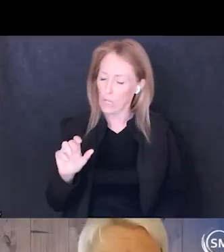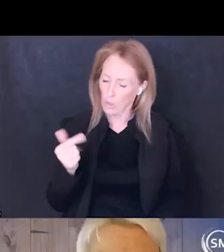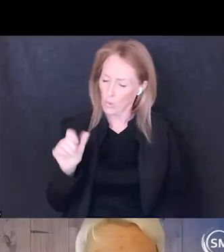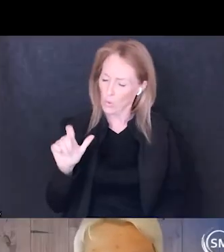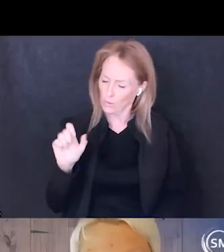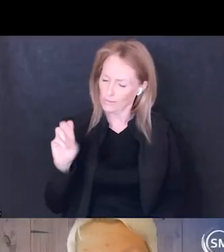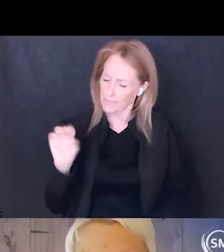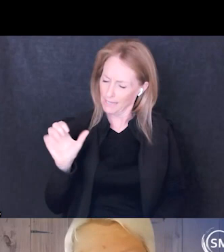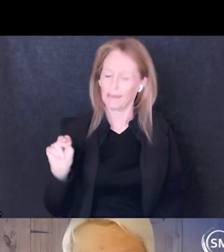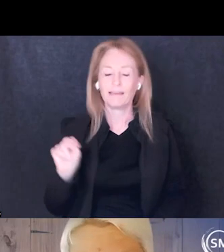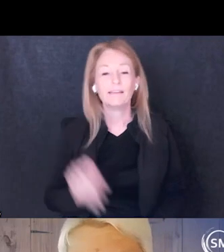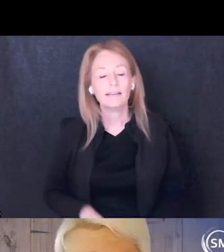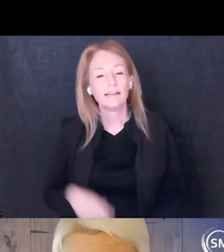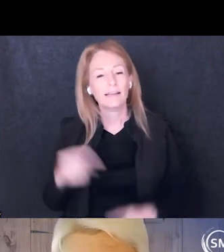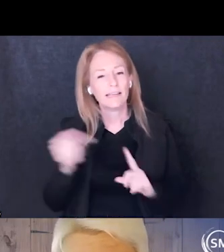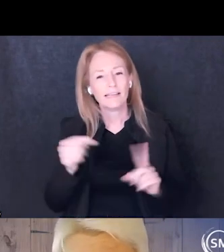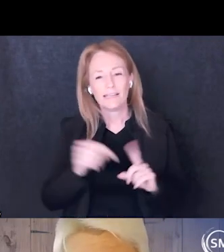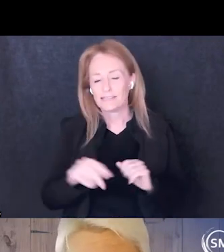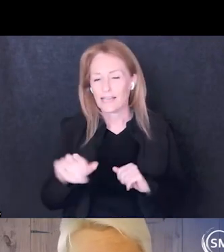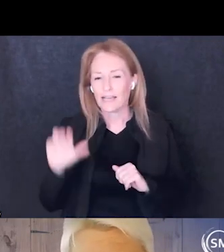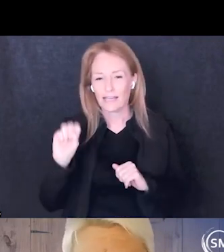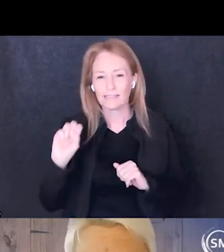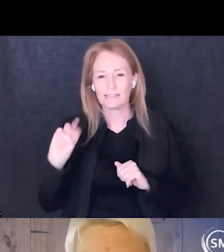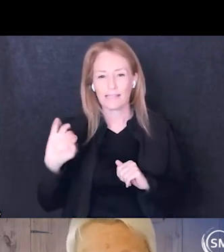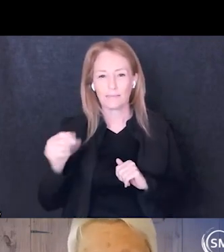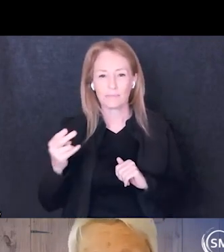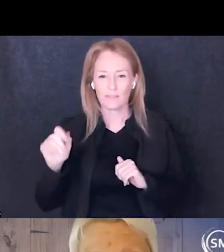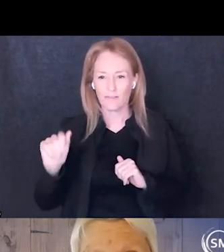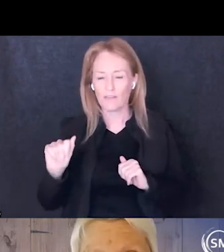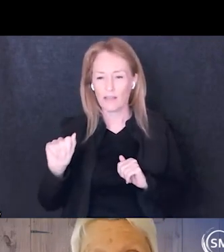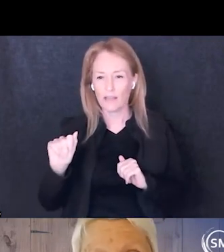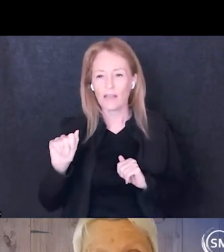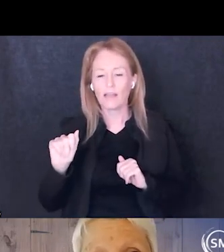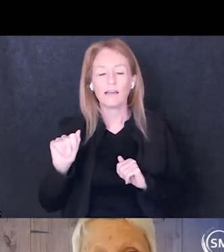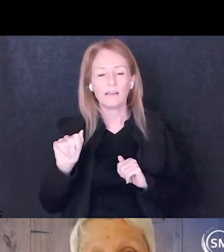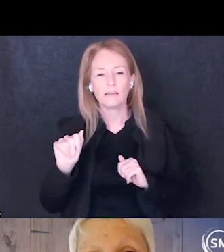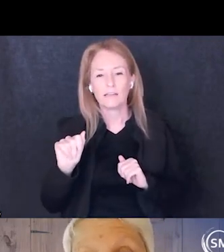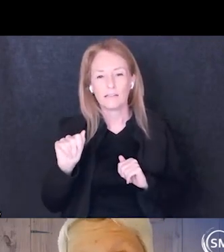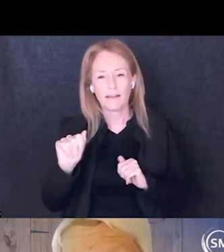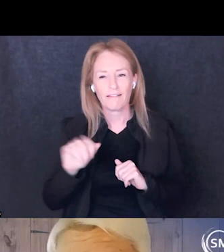I DON'T KNOW IF YOU KNOW THIS, BUT YOU ARE TIED FOR THE MOST CRISIS JAM FEATURED